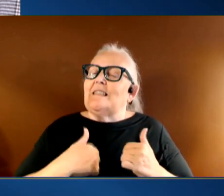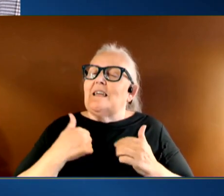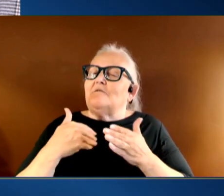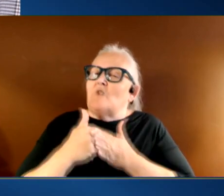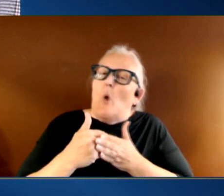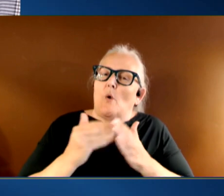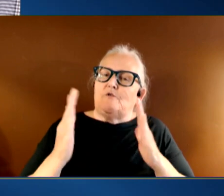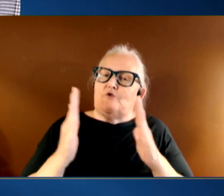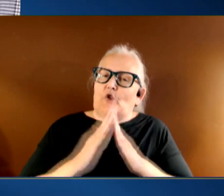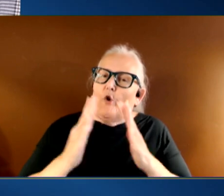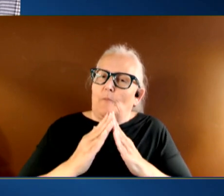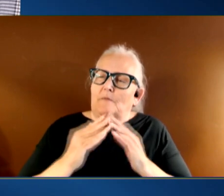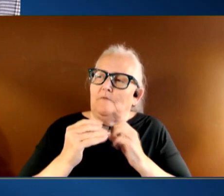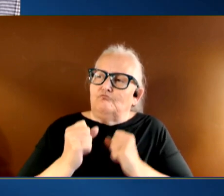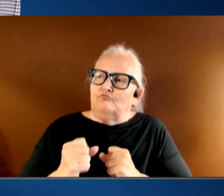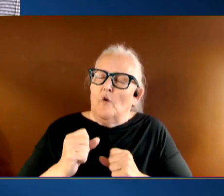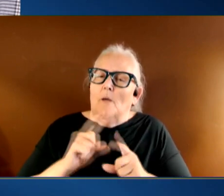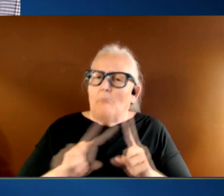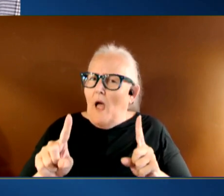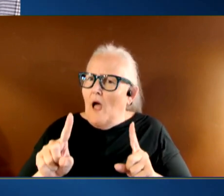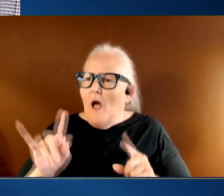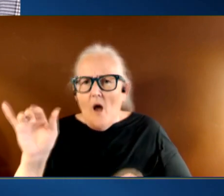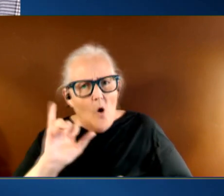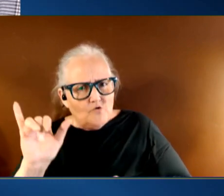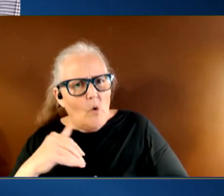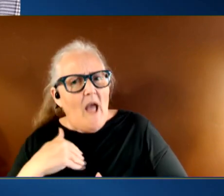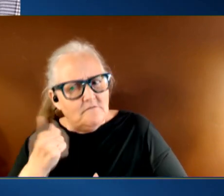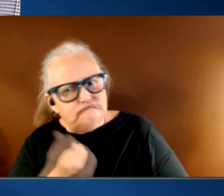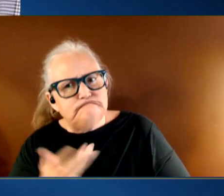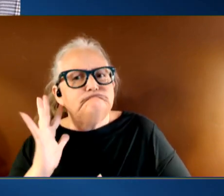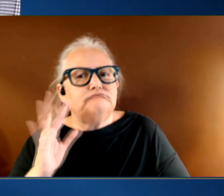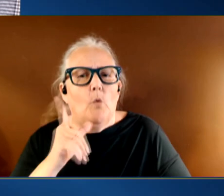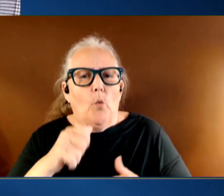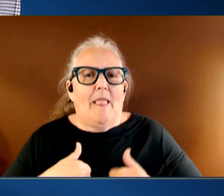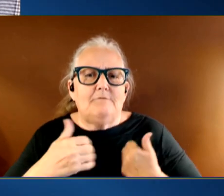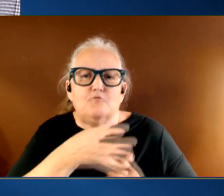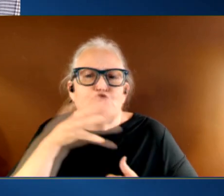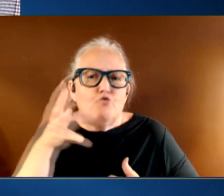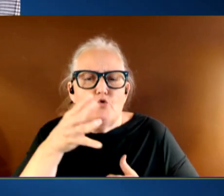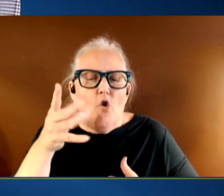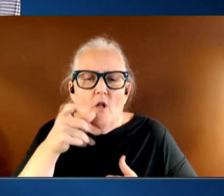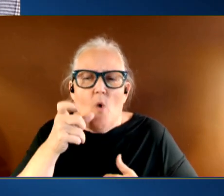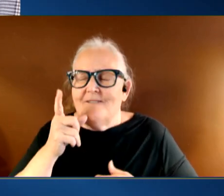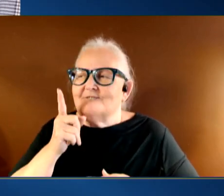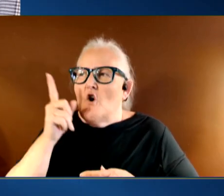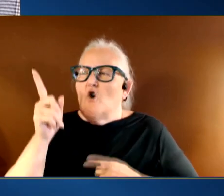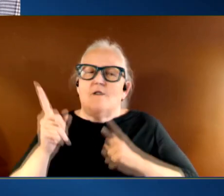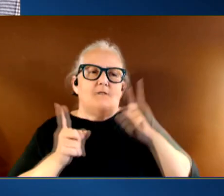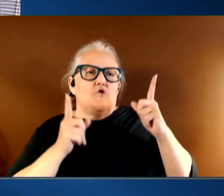that there's a significant number of patients in rural counties that live far from specialists.